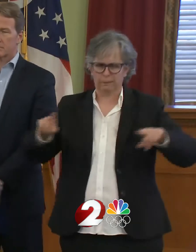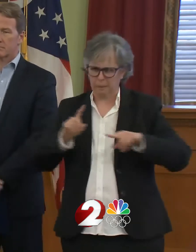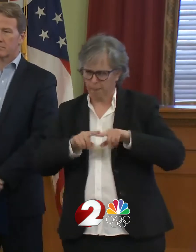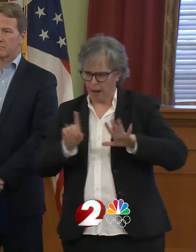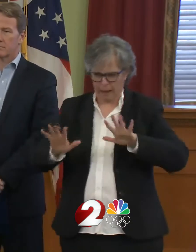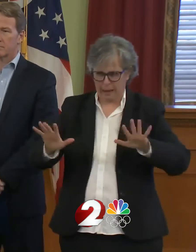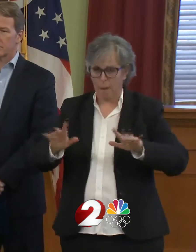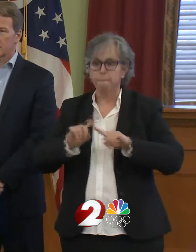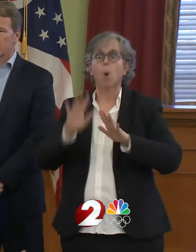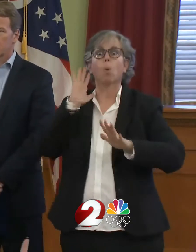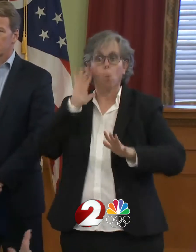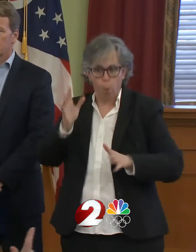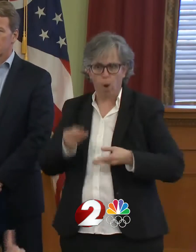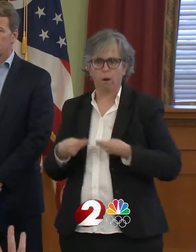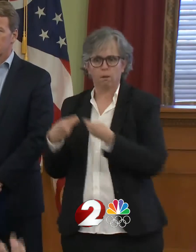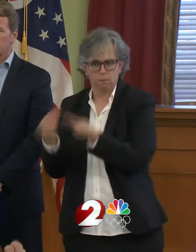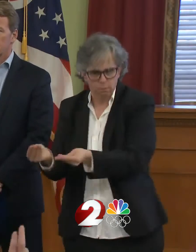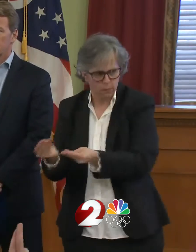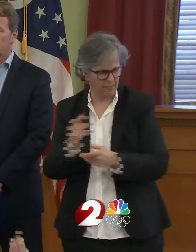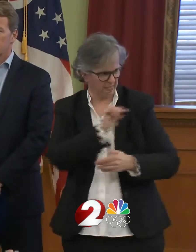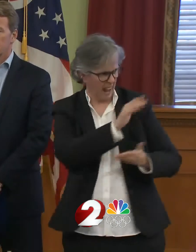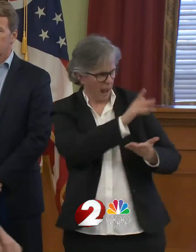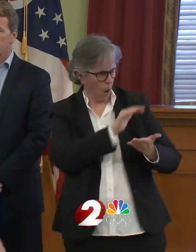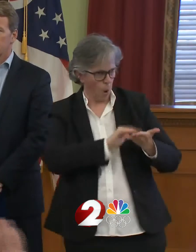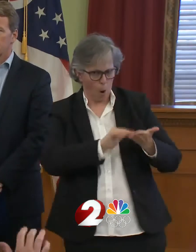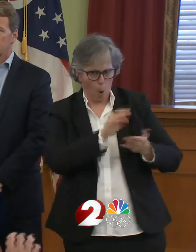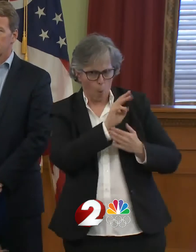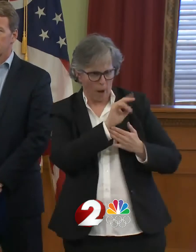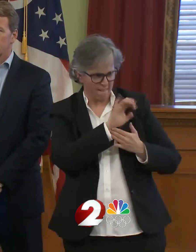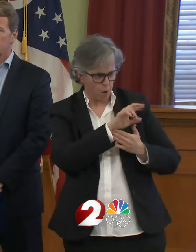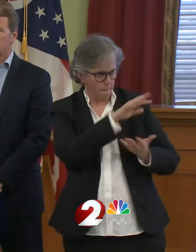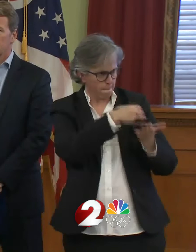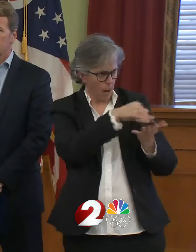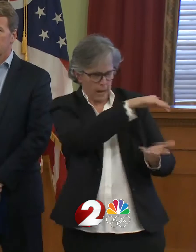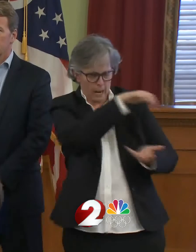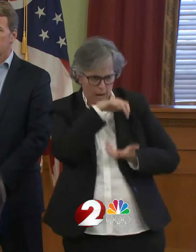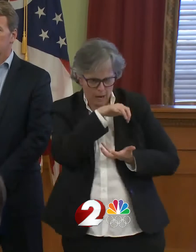THEY WILL CONTINUE TO HAVE STAFF AND SO THEY WILL BE ABLE